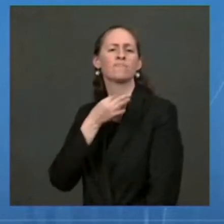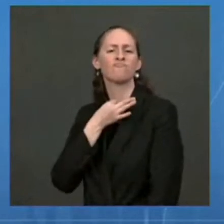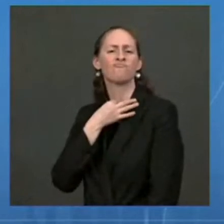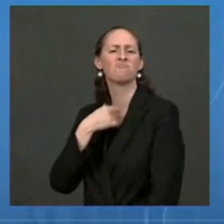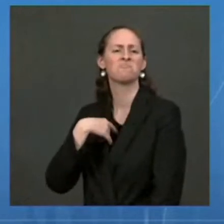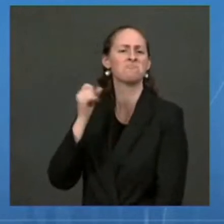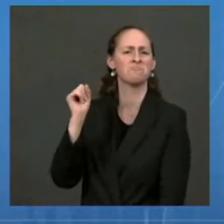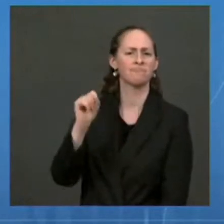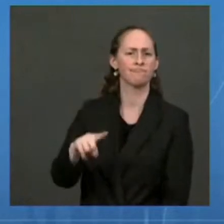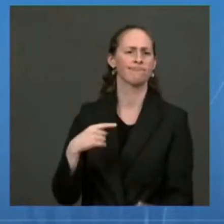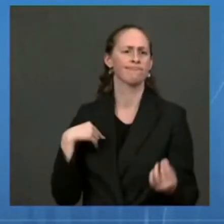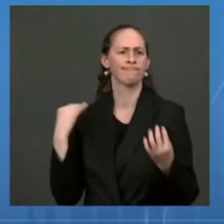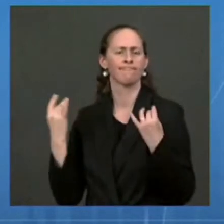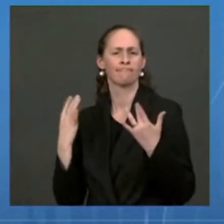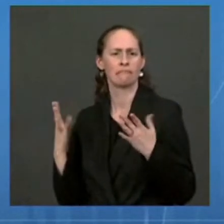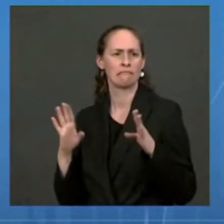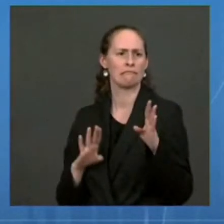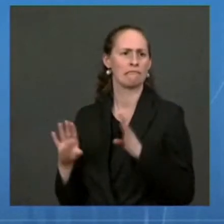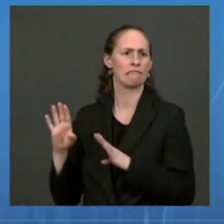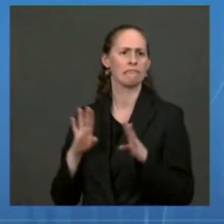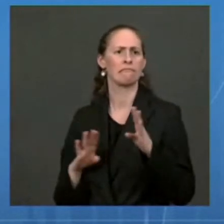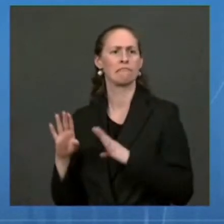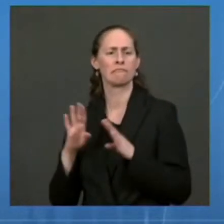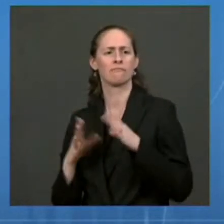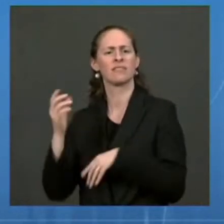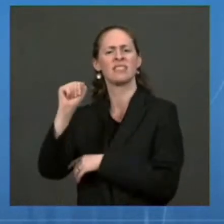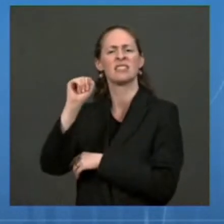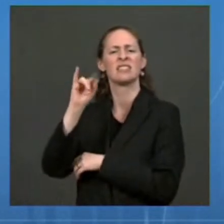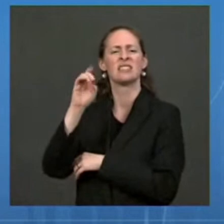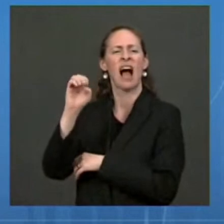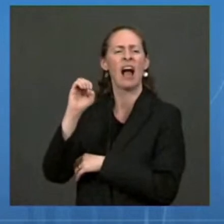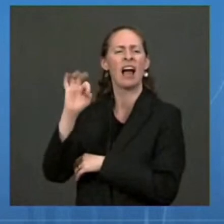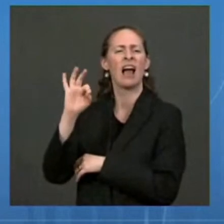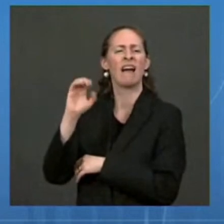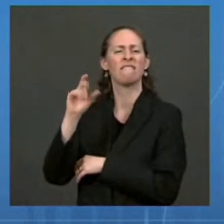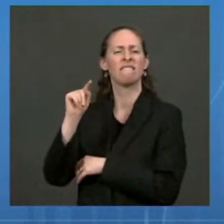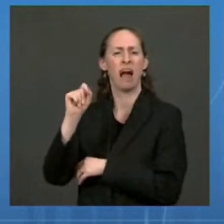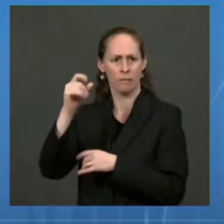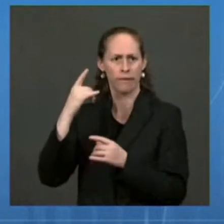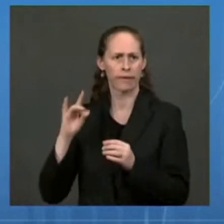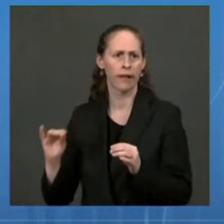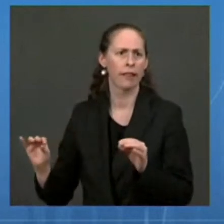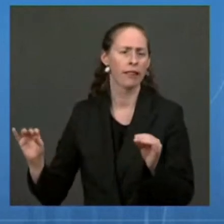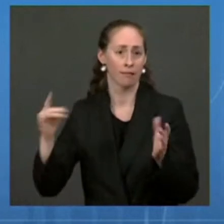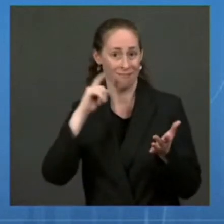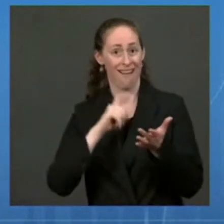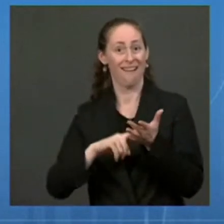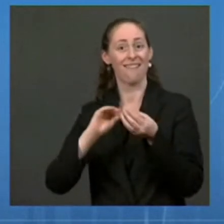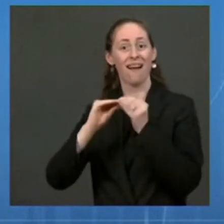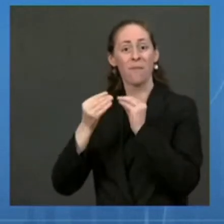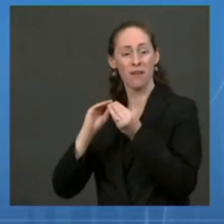ABC NEWS. Reporter: GIVEN THE CONCERNS EXPRESSED ABOUT A POTENTIAL OF